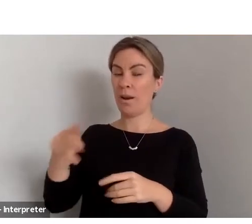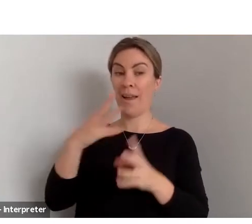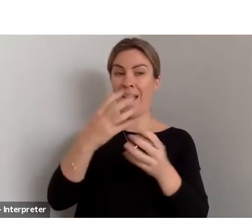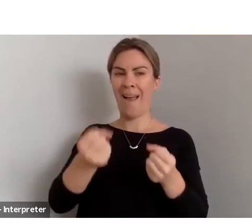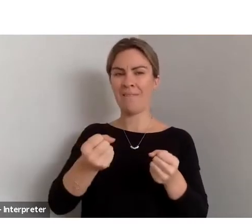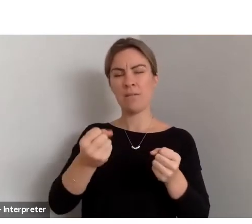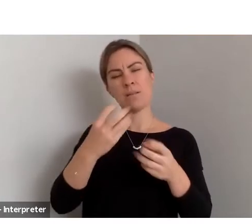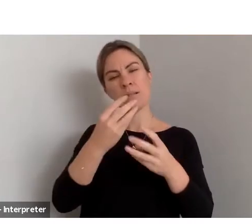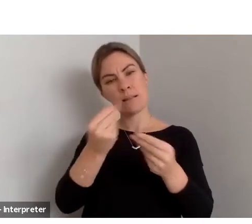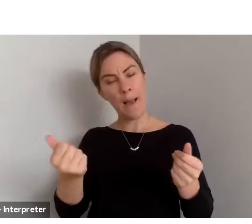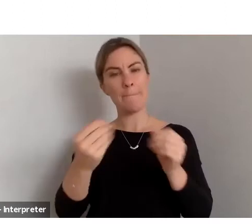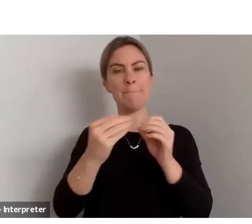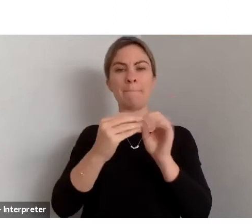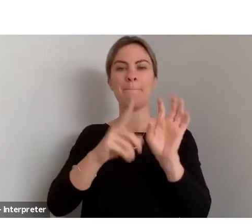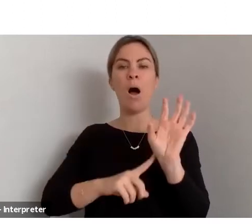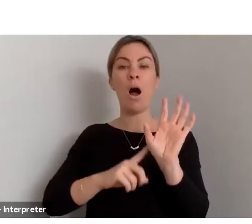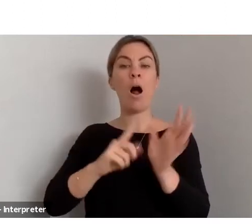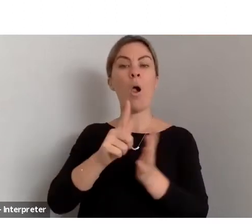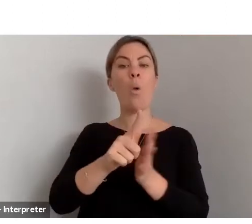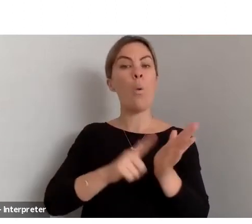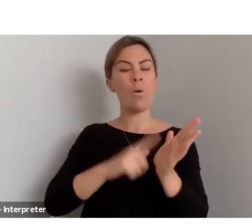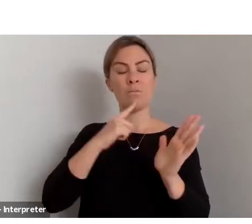say that things should be accessible.